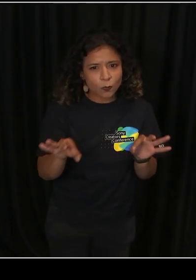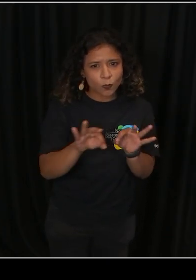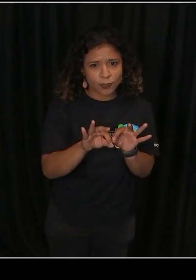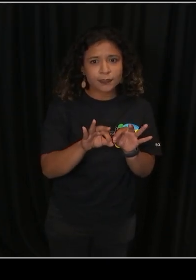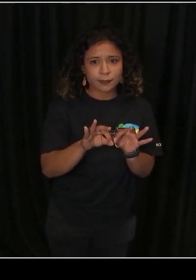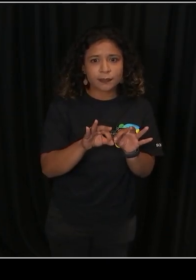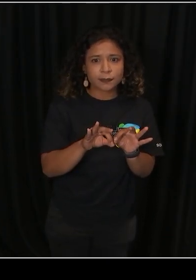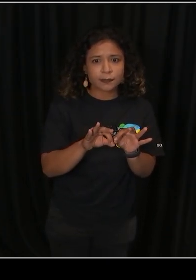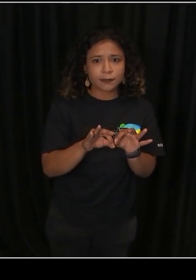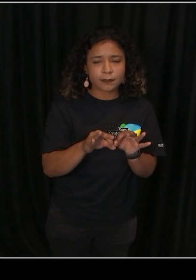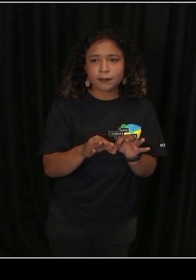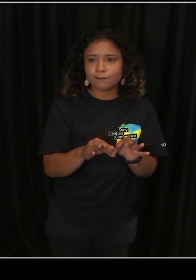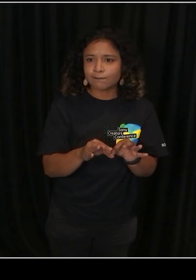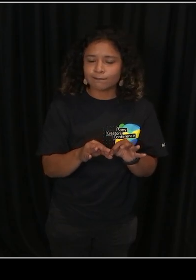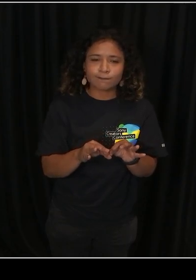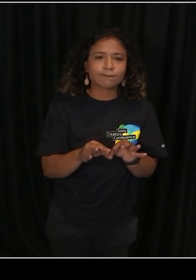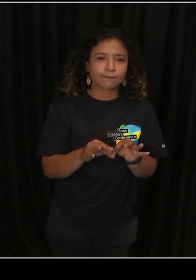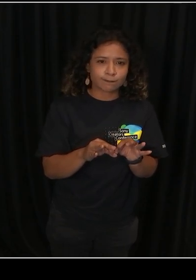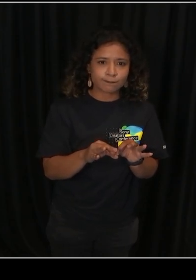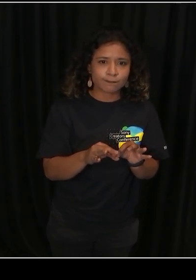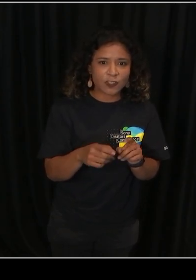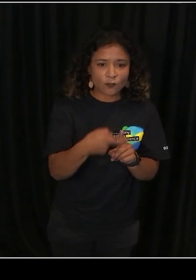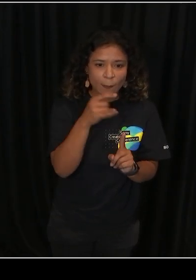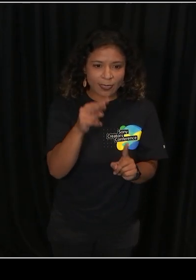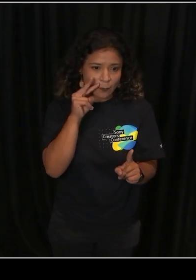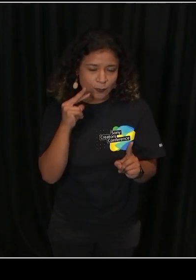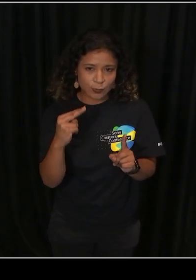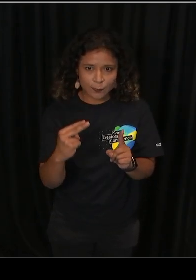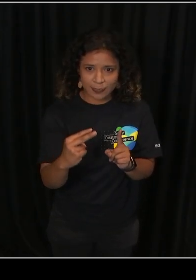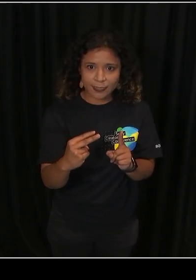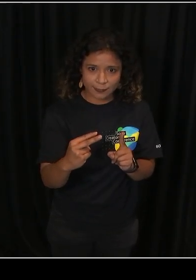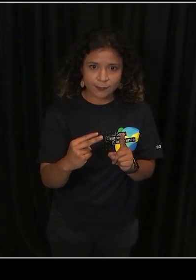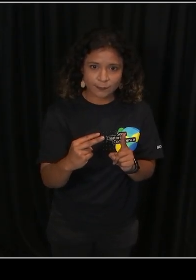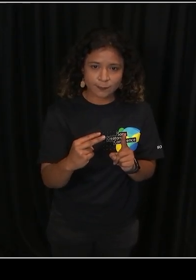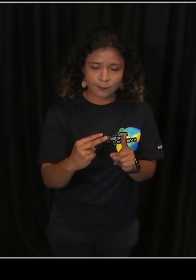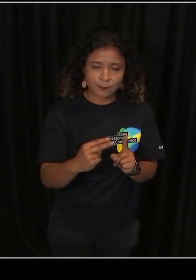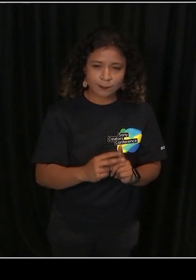fan engagement perspective and also the monetization perspective.